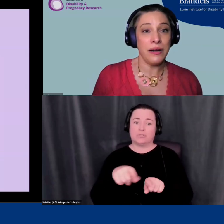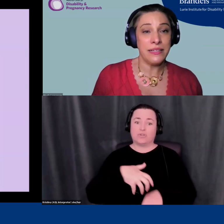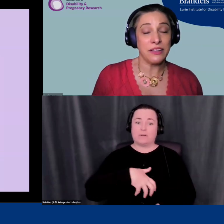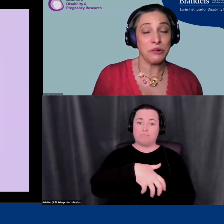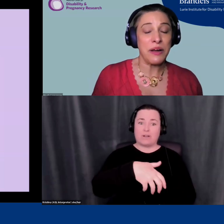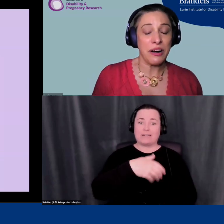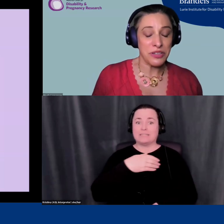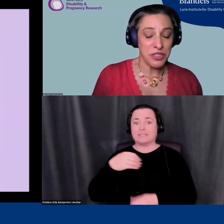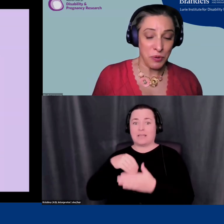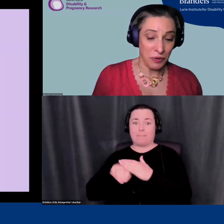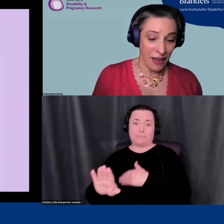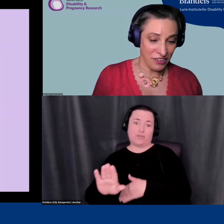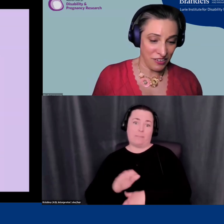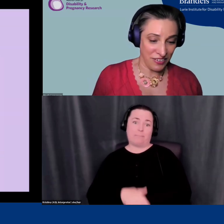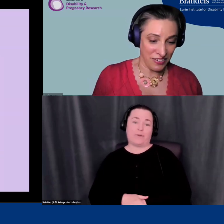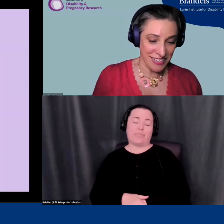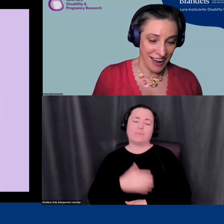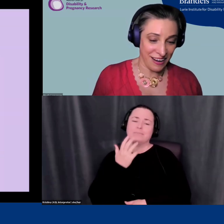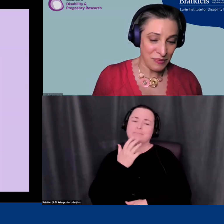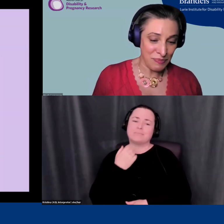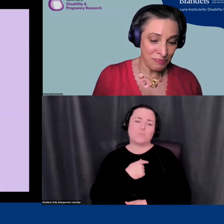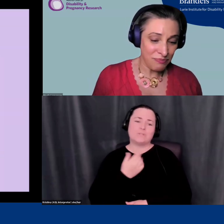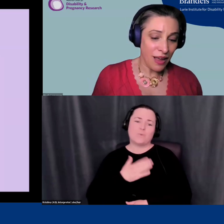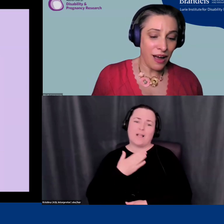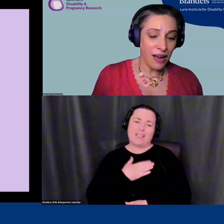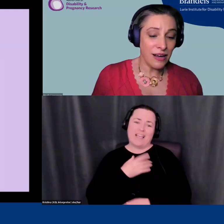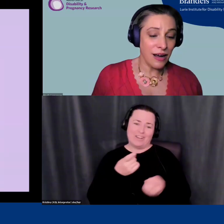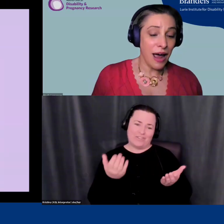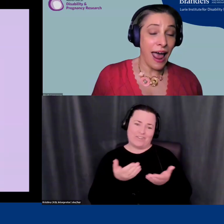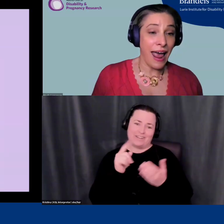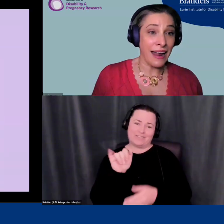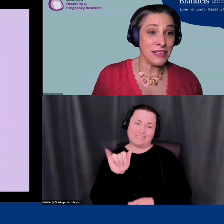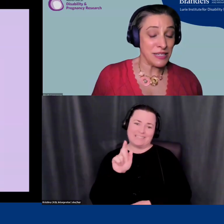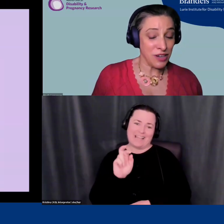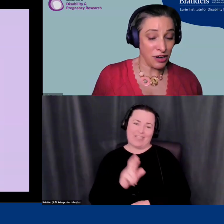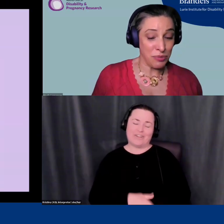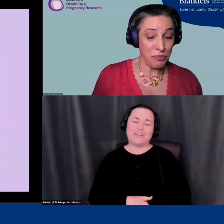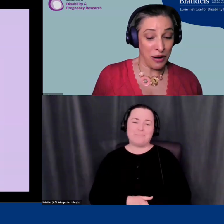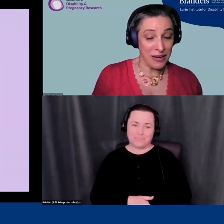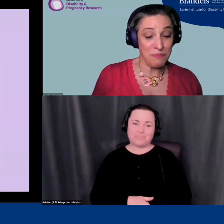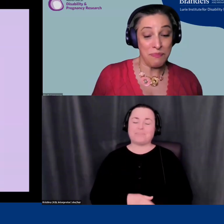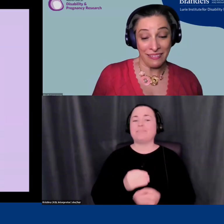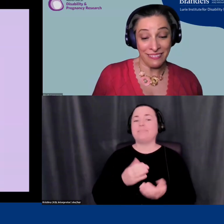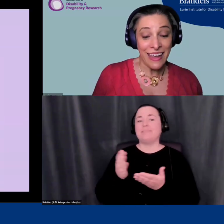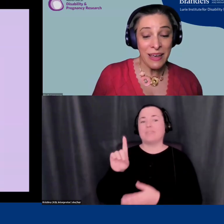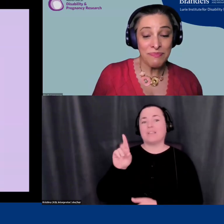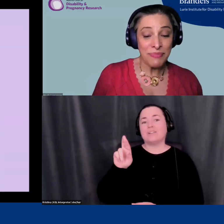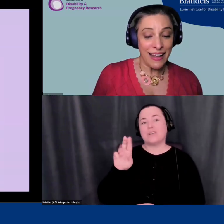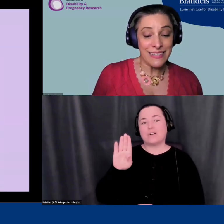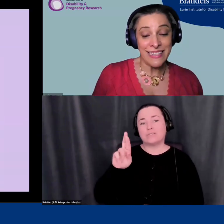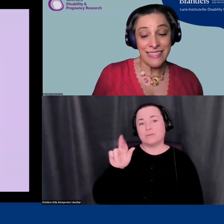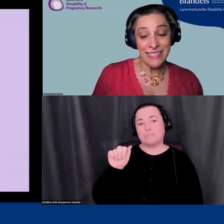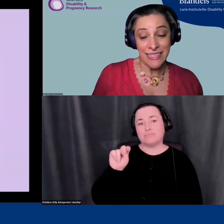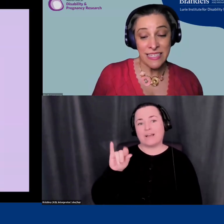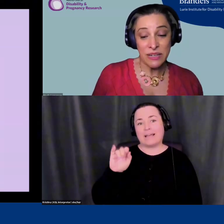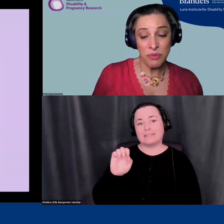Taylor, we are so glad you're here today. And Dr. Brandie Bentley is an assistant